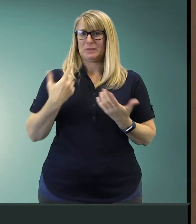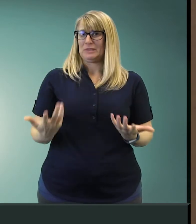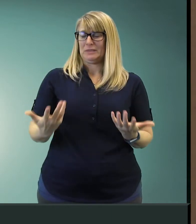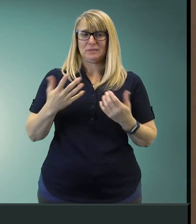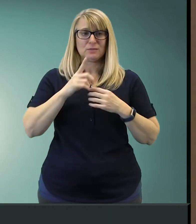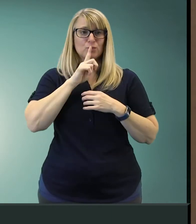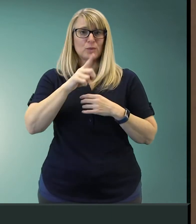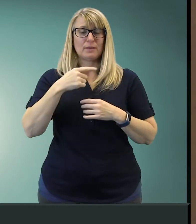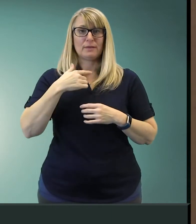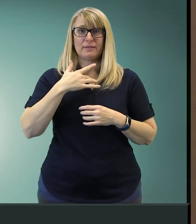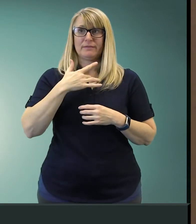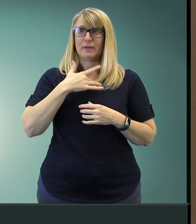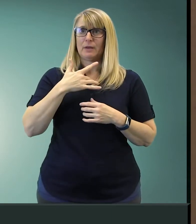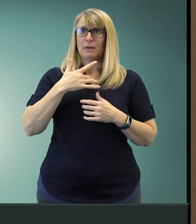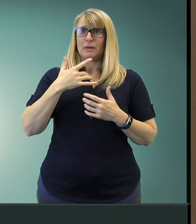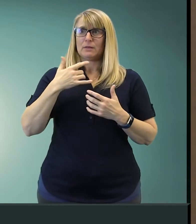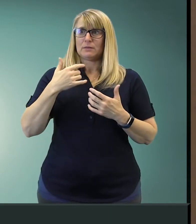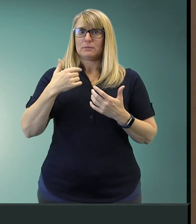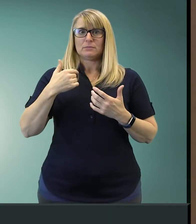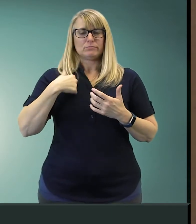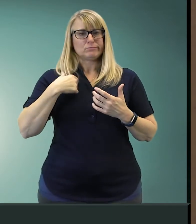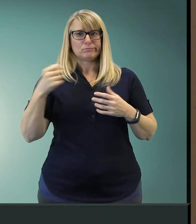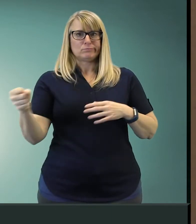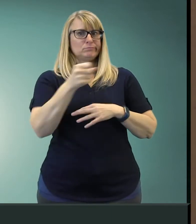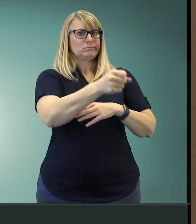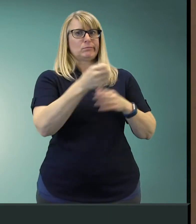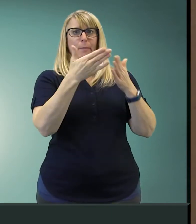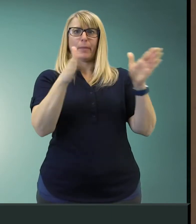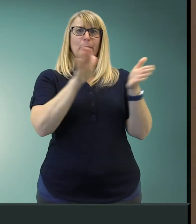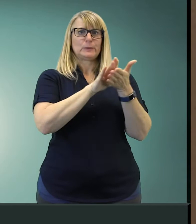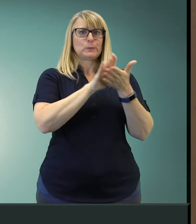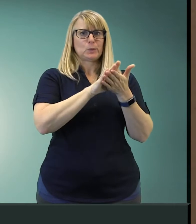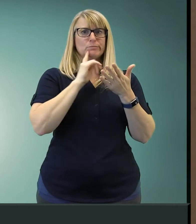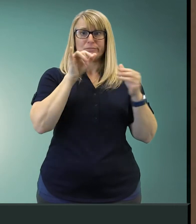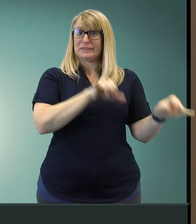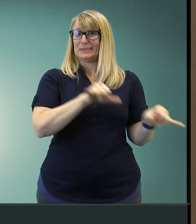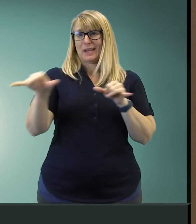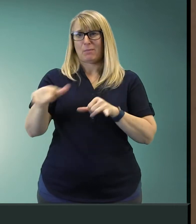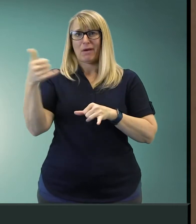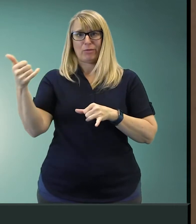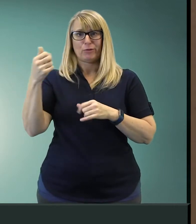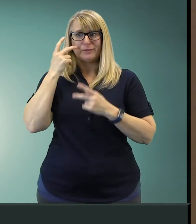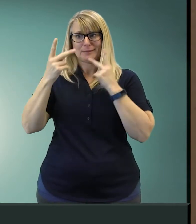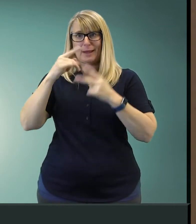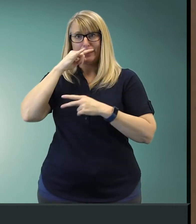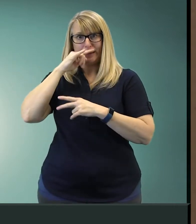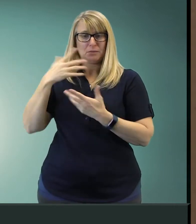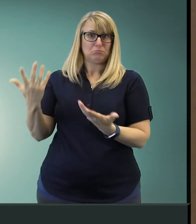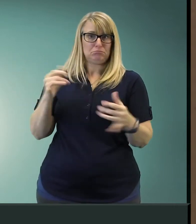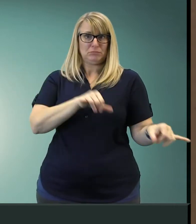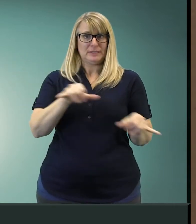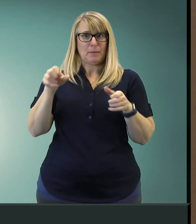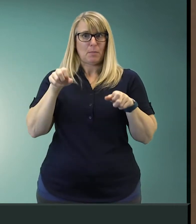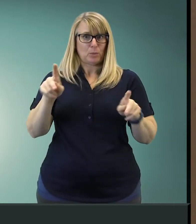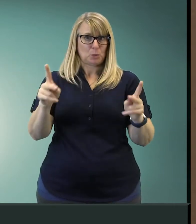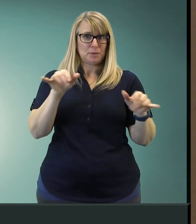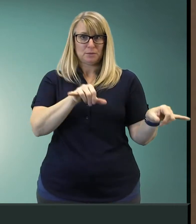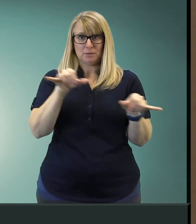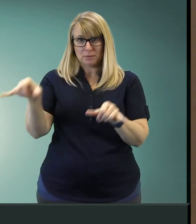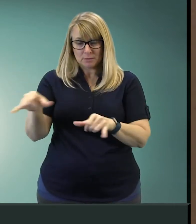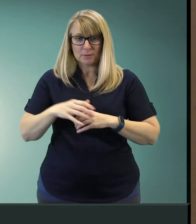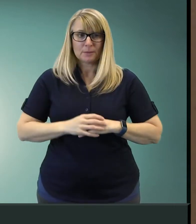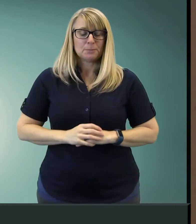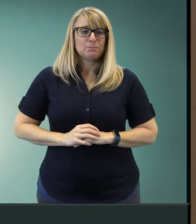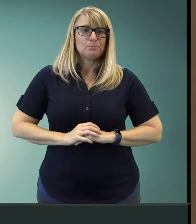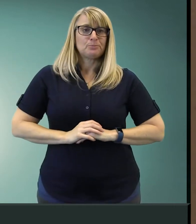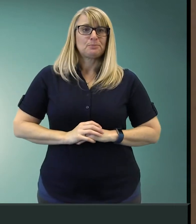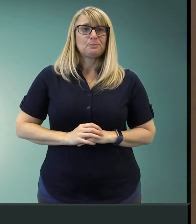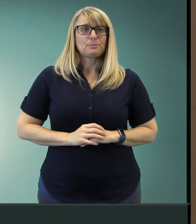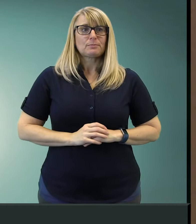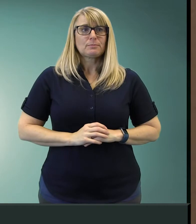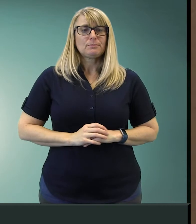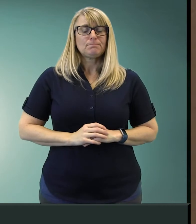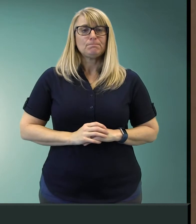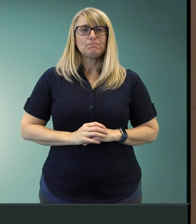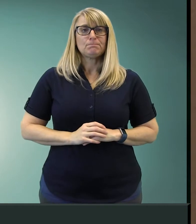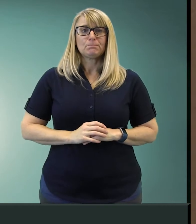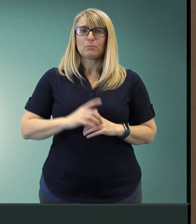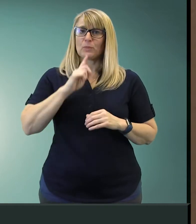They've really put me in public school just like everyone else, because I would have the same opportunities.